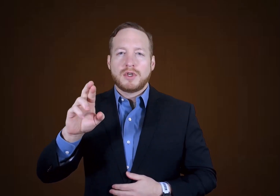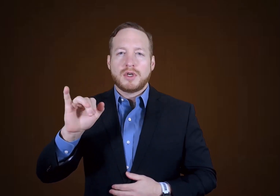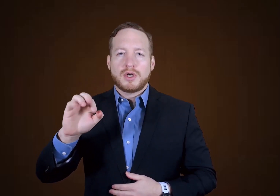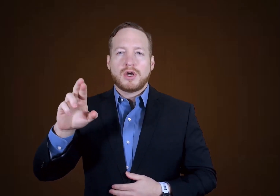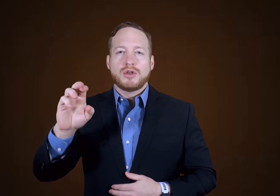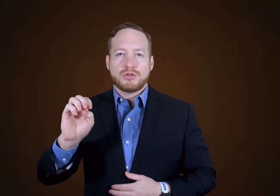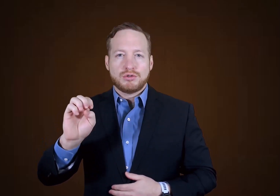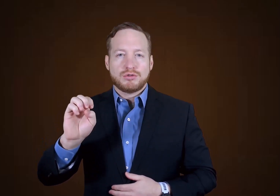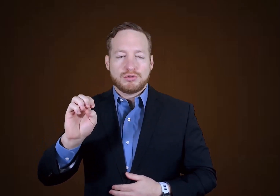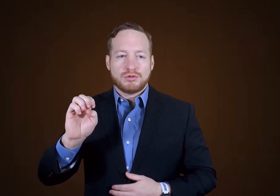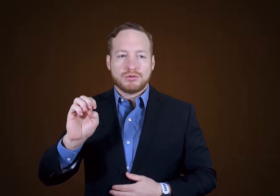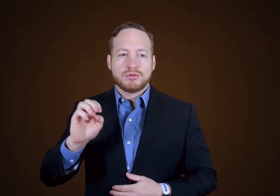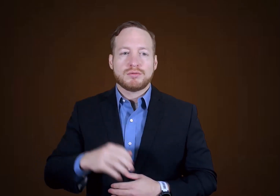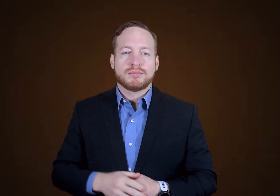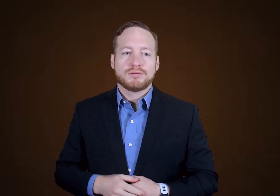then we have Alex Laferriere